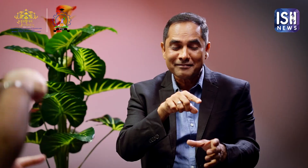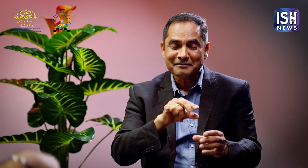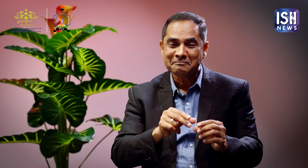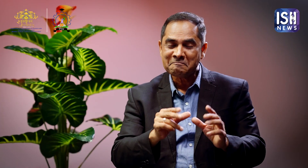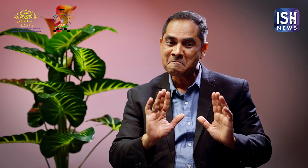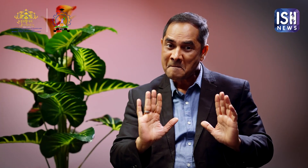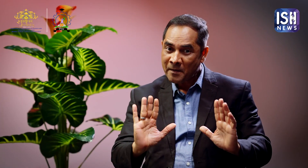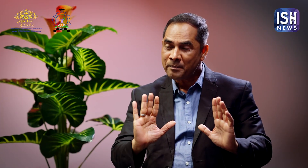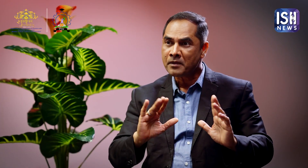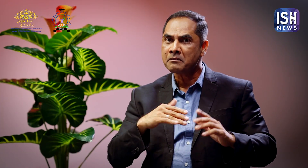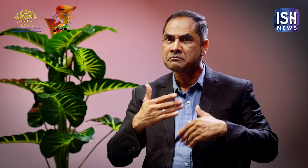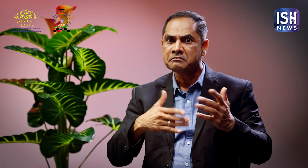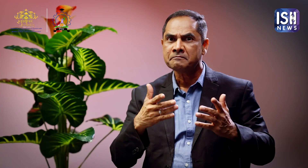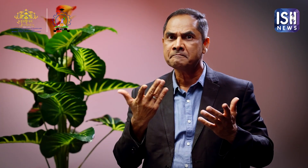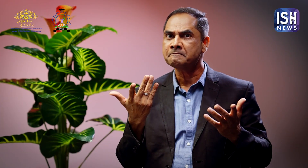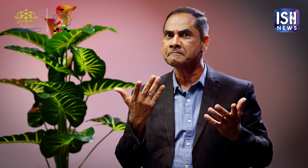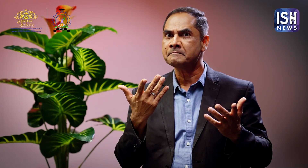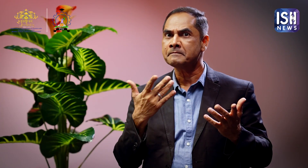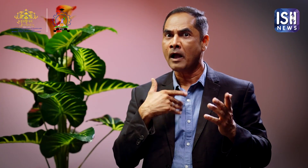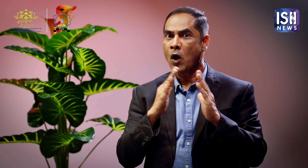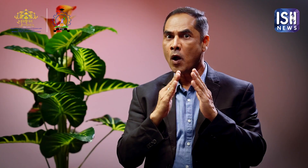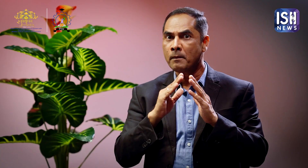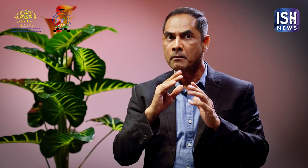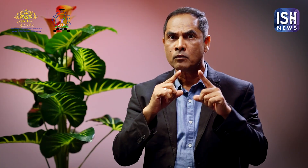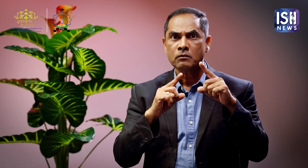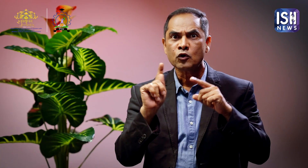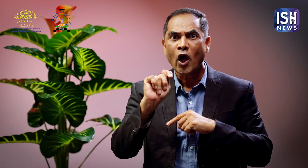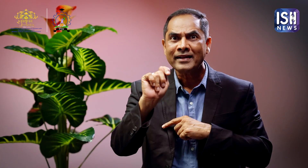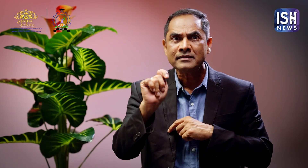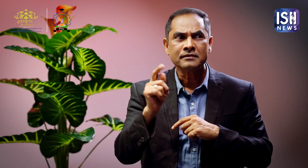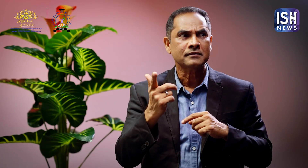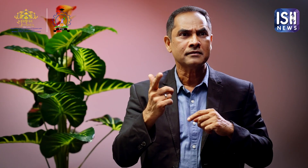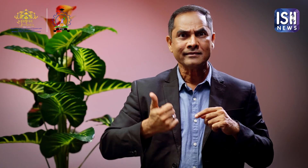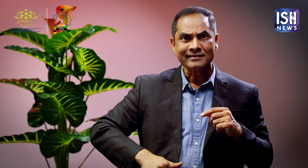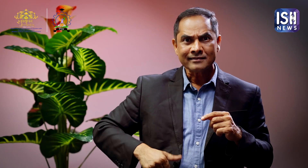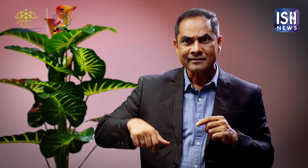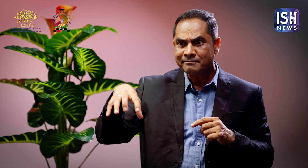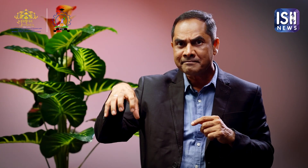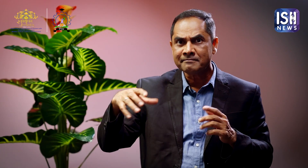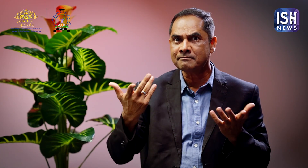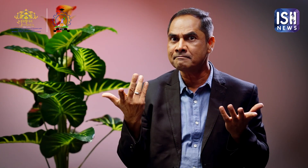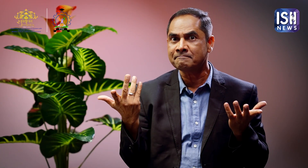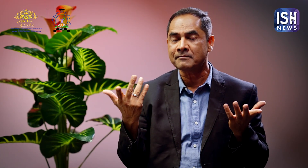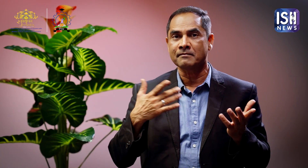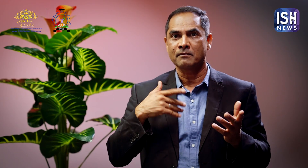Besides having no electricity, if you needed to use the bathroom, my house didn't even have a toilet.